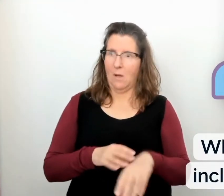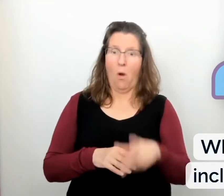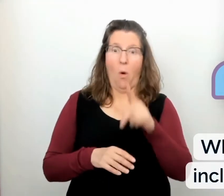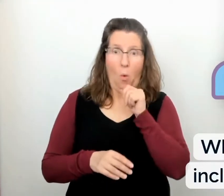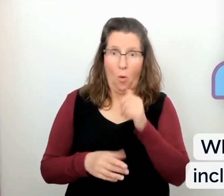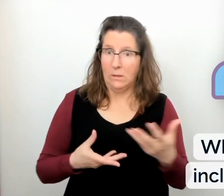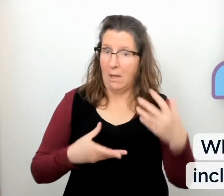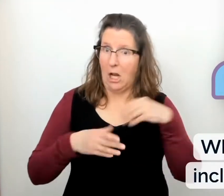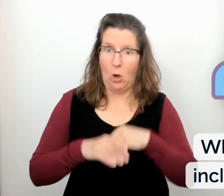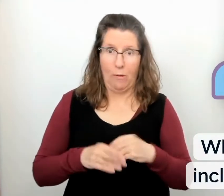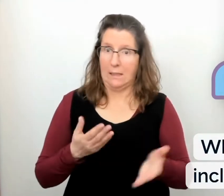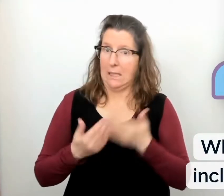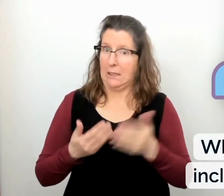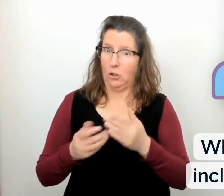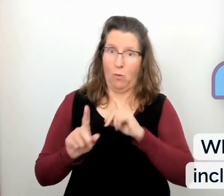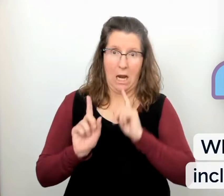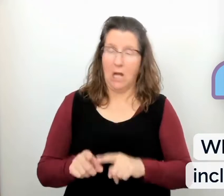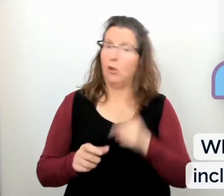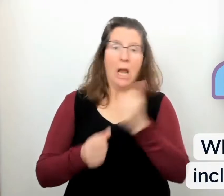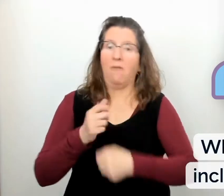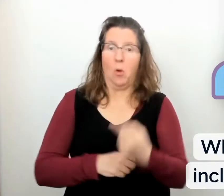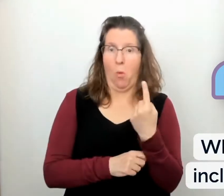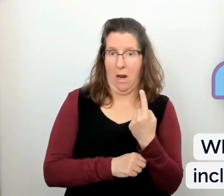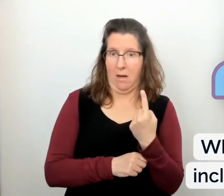Who is included? That's easy to answer . . . everyone!